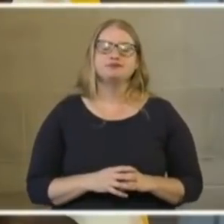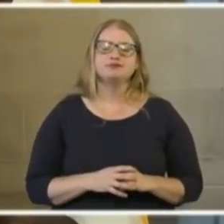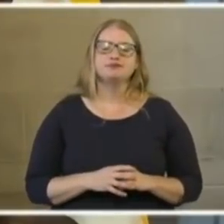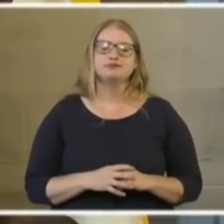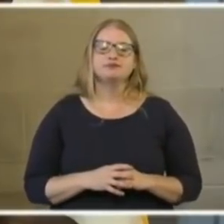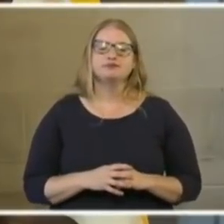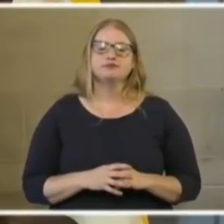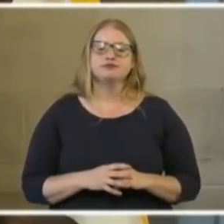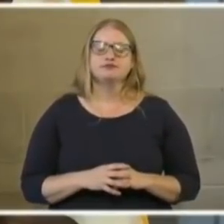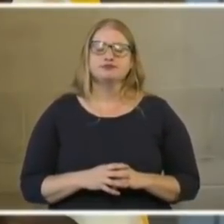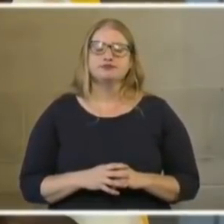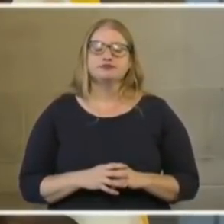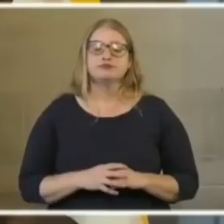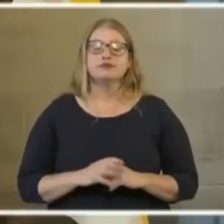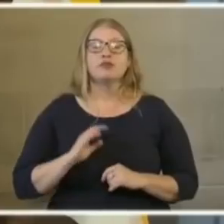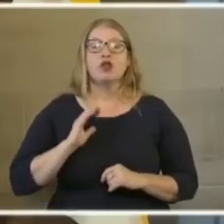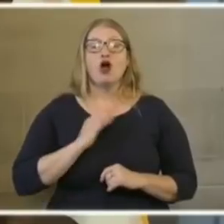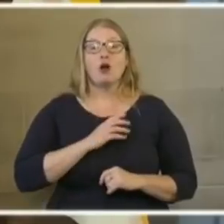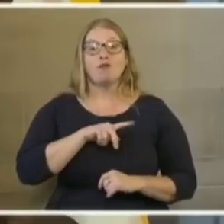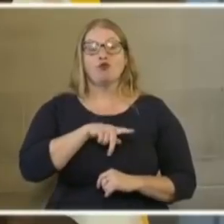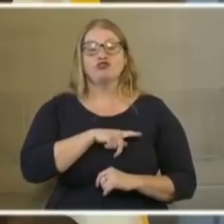REACHING 82% OF CASES AND 88%